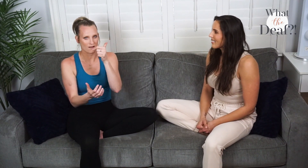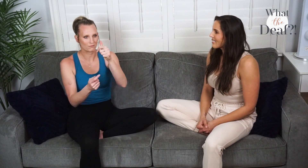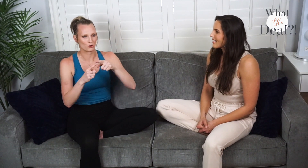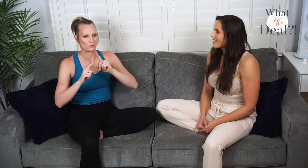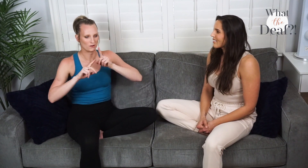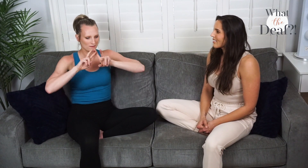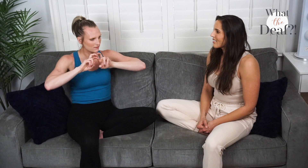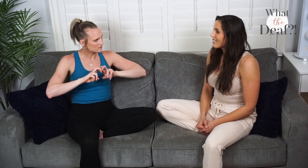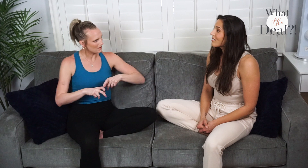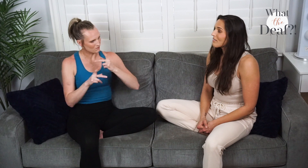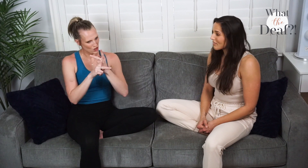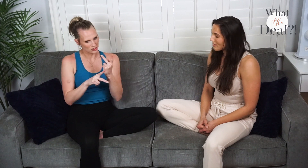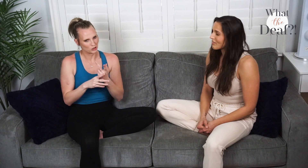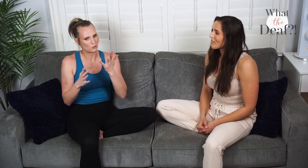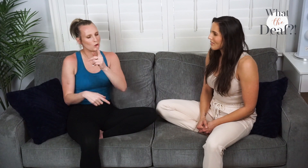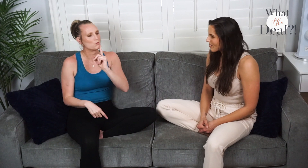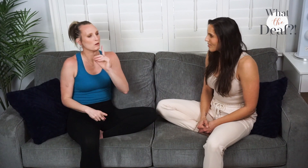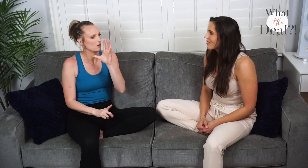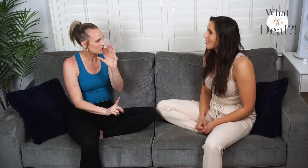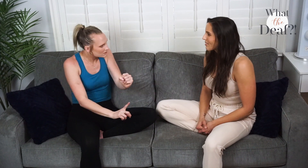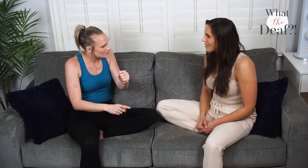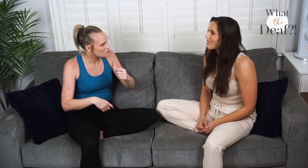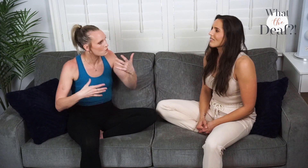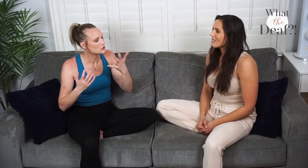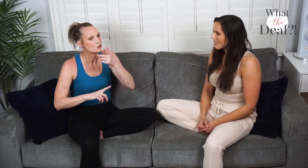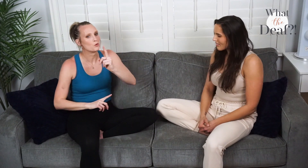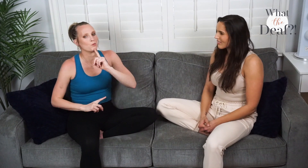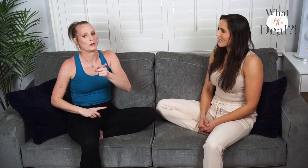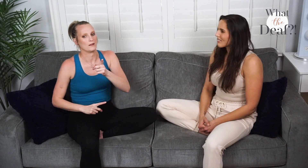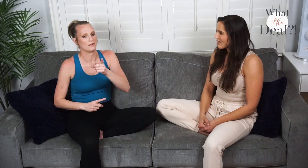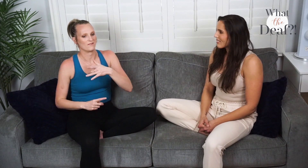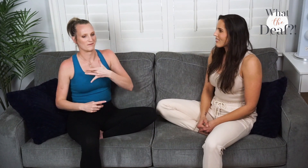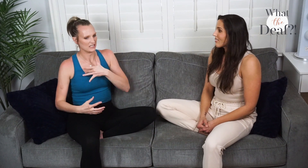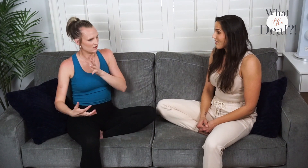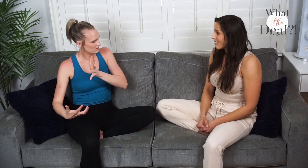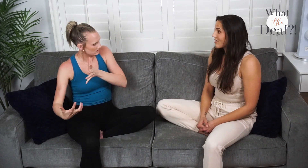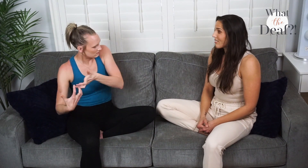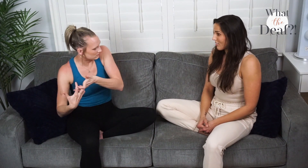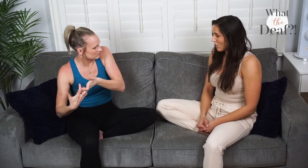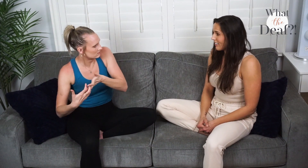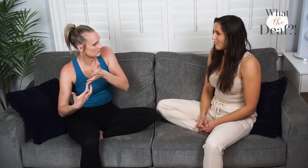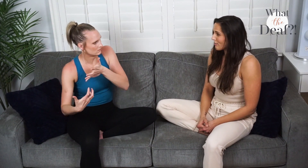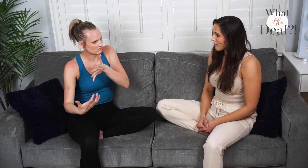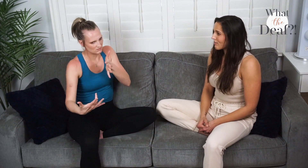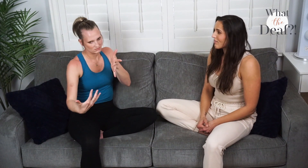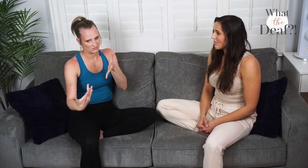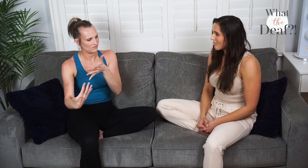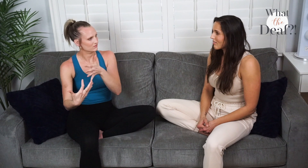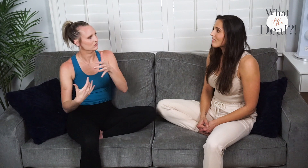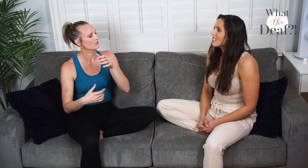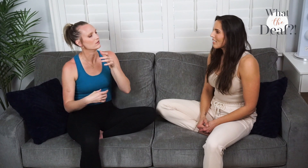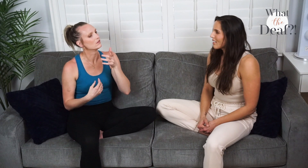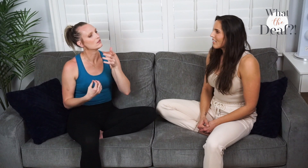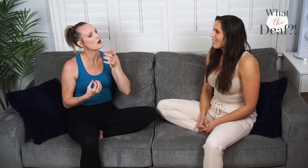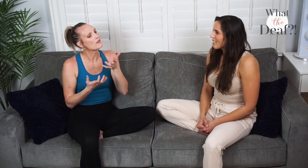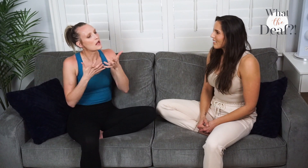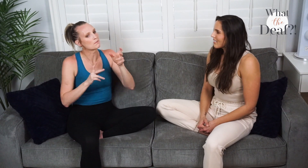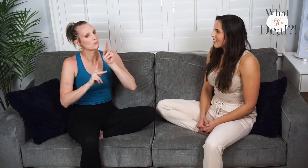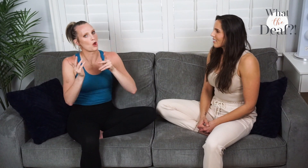to really analyze and figure out what you’re attracted to, how your feelings are and gauge those emotions.